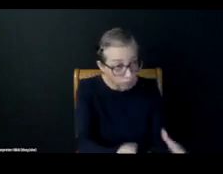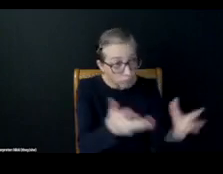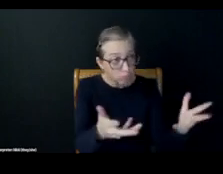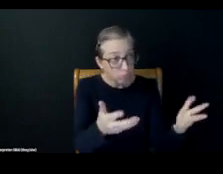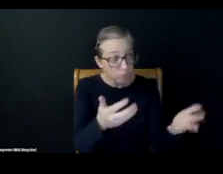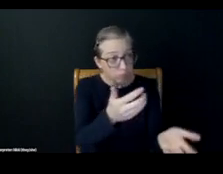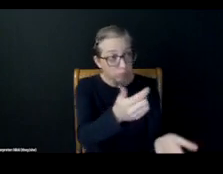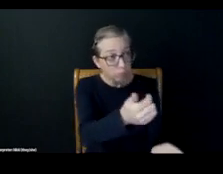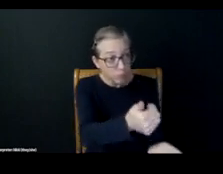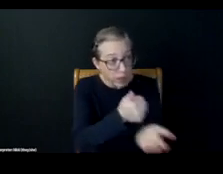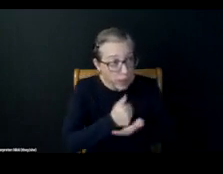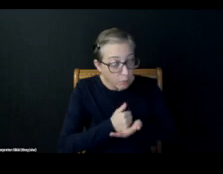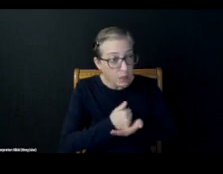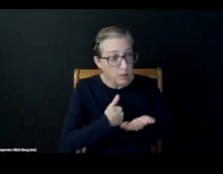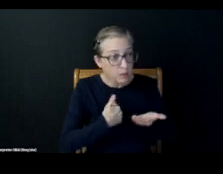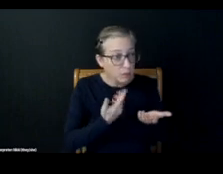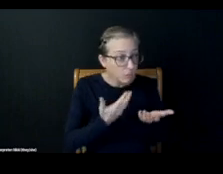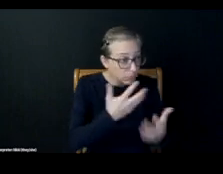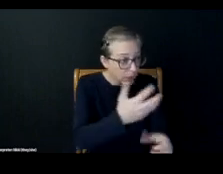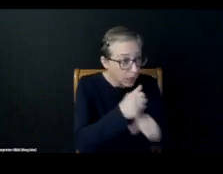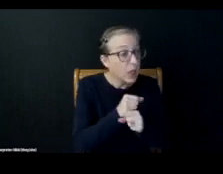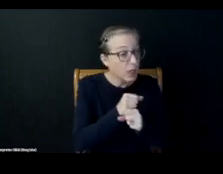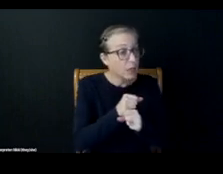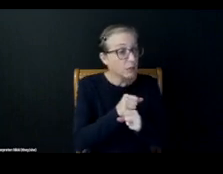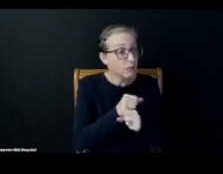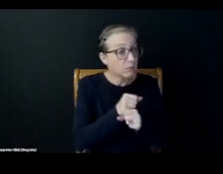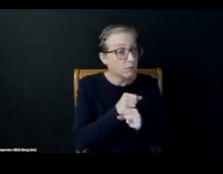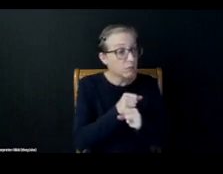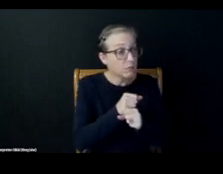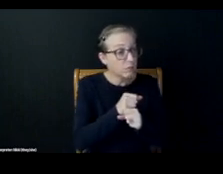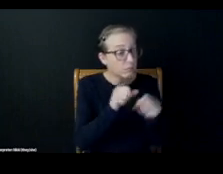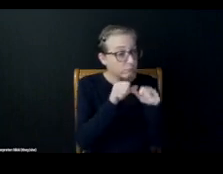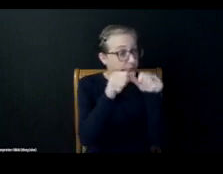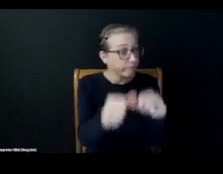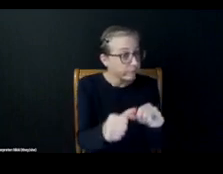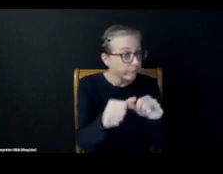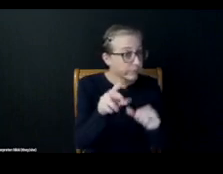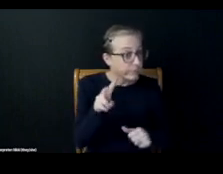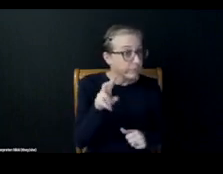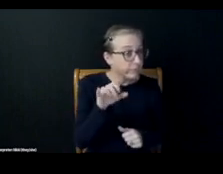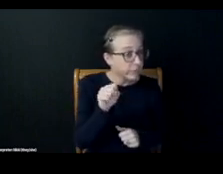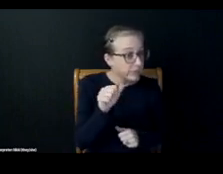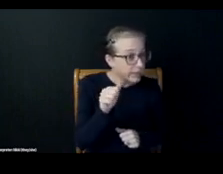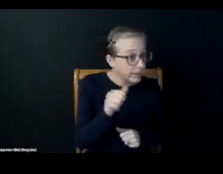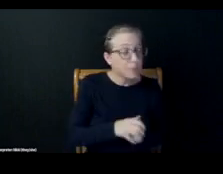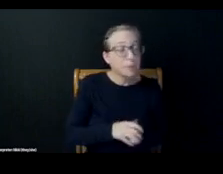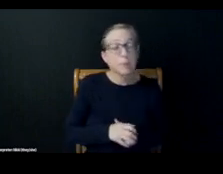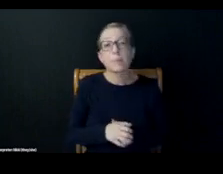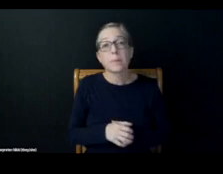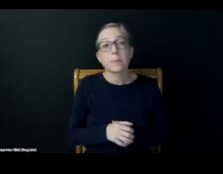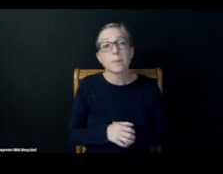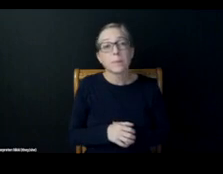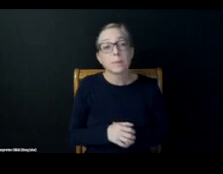Here. The lawyer had my parents me in an alley,